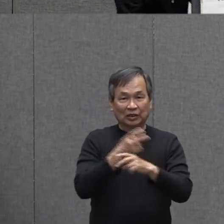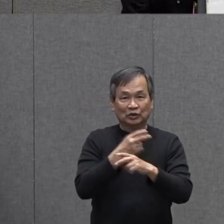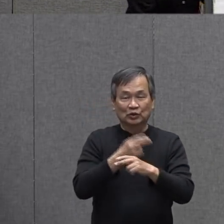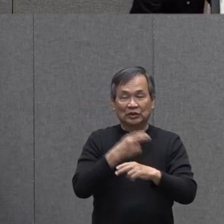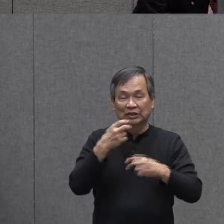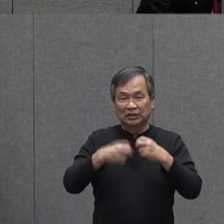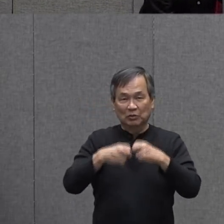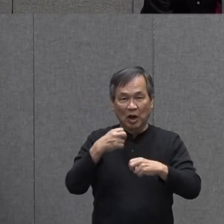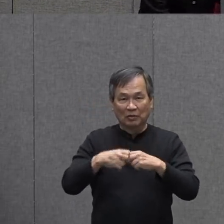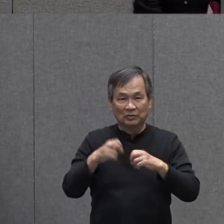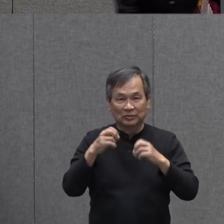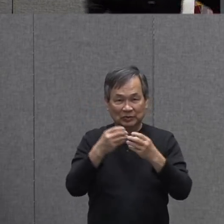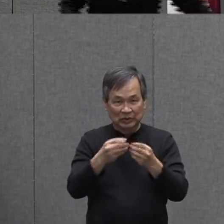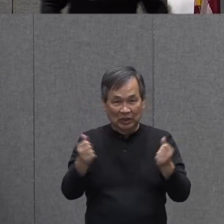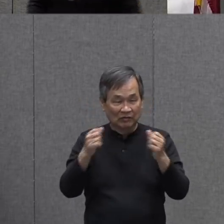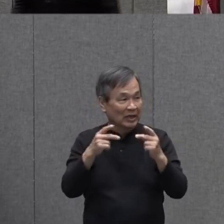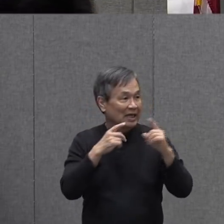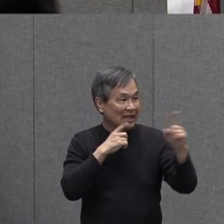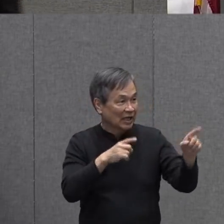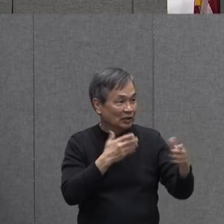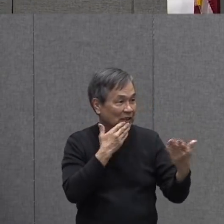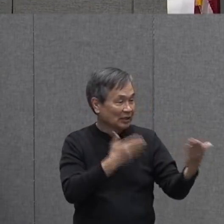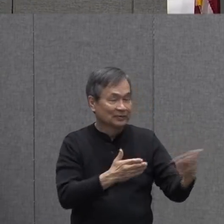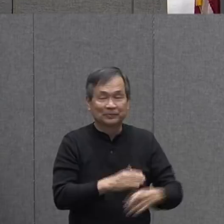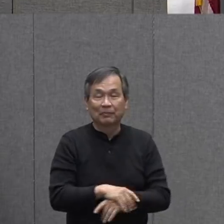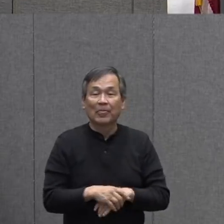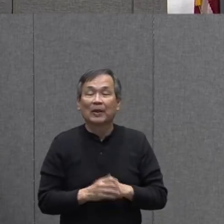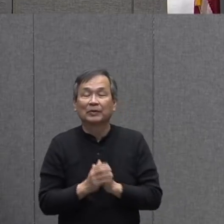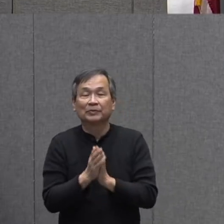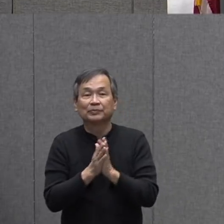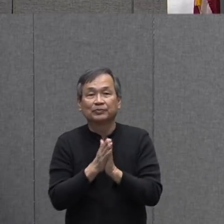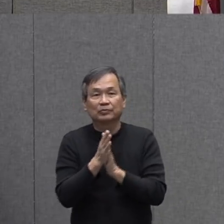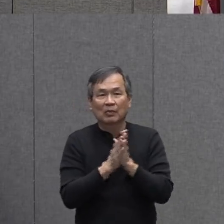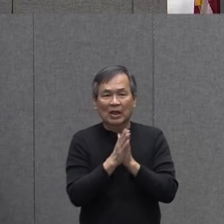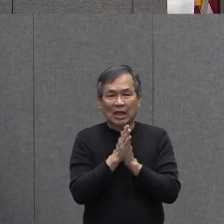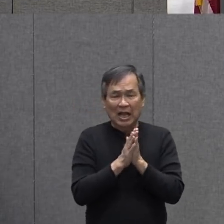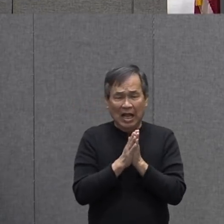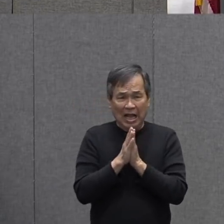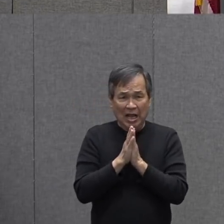So we gotta, thank you, we gotta think about, what are some techniques or strategies